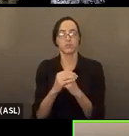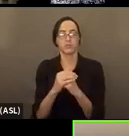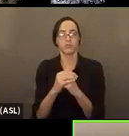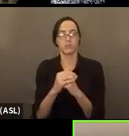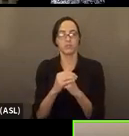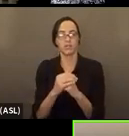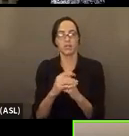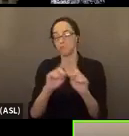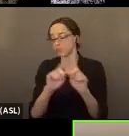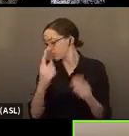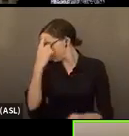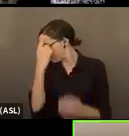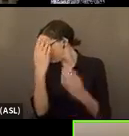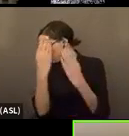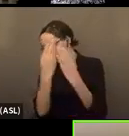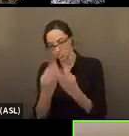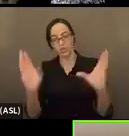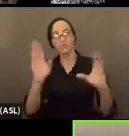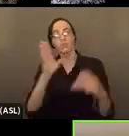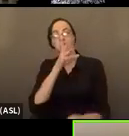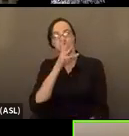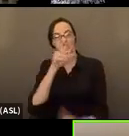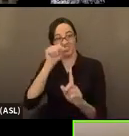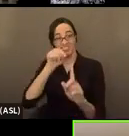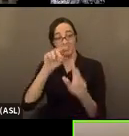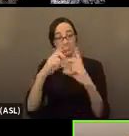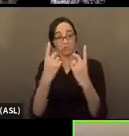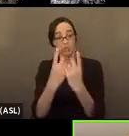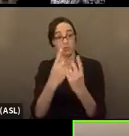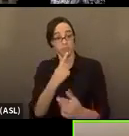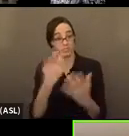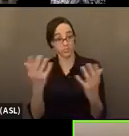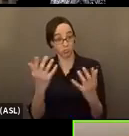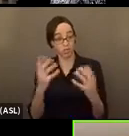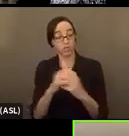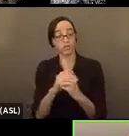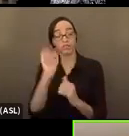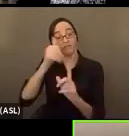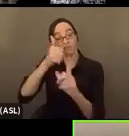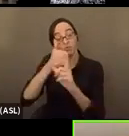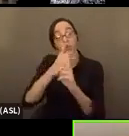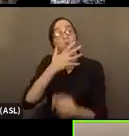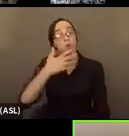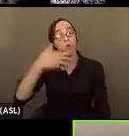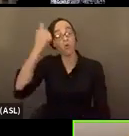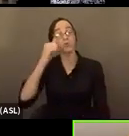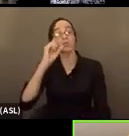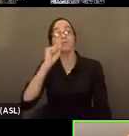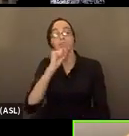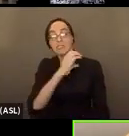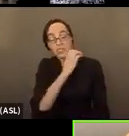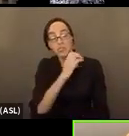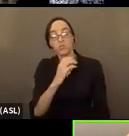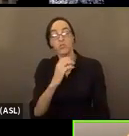if you are um older you're a senior and you are mobility challenged or you have another disability